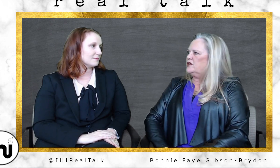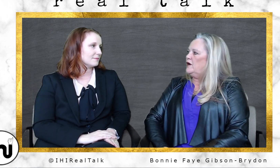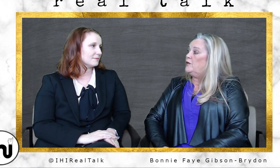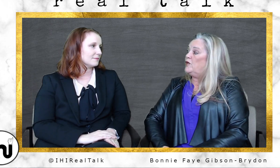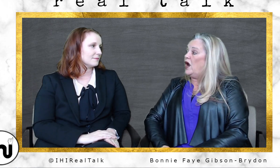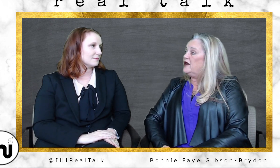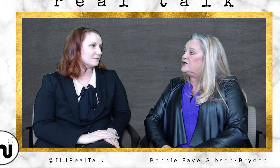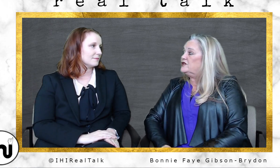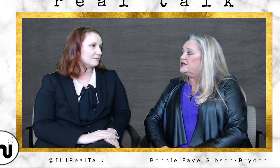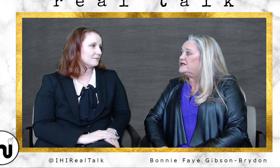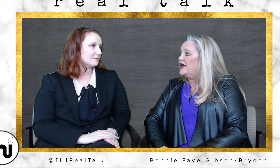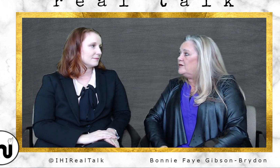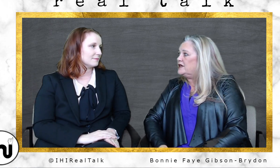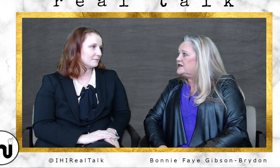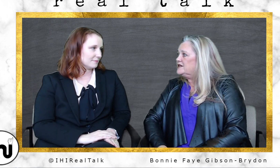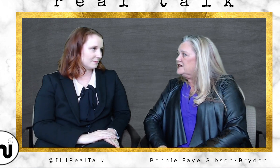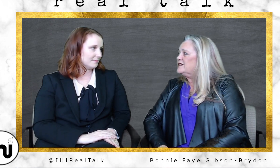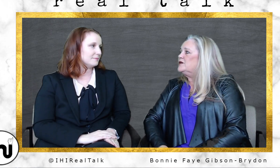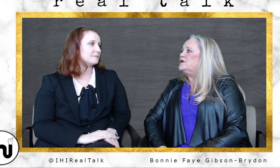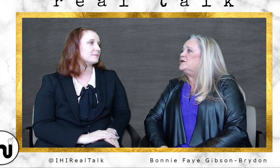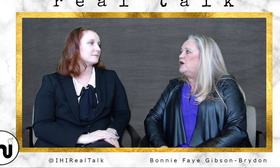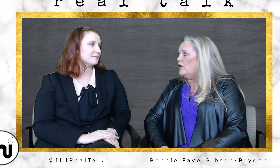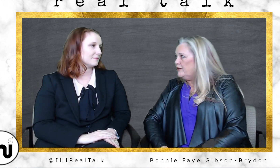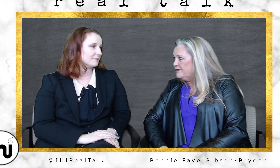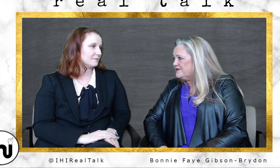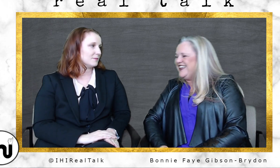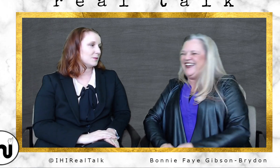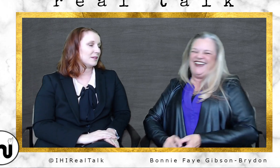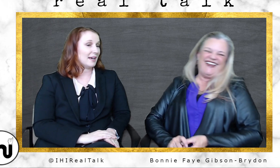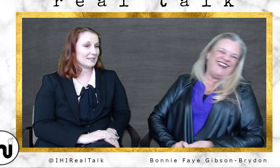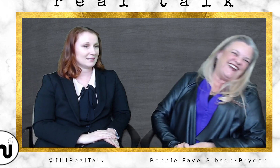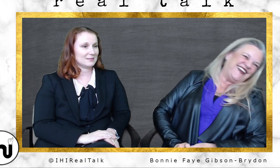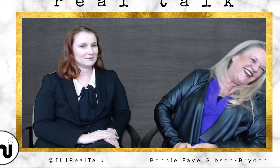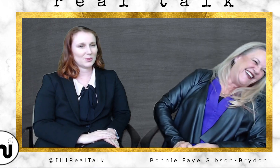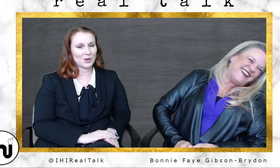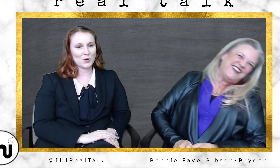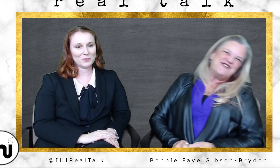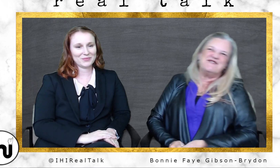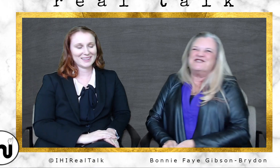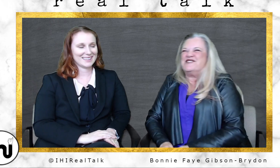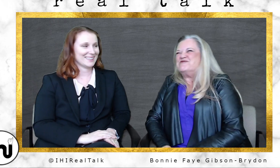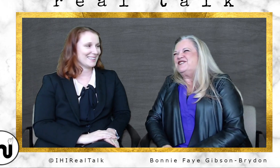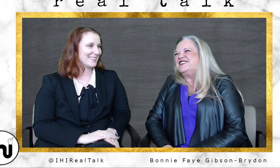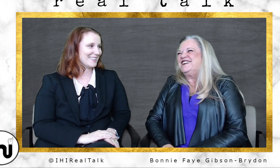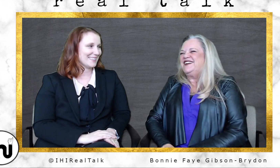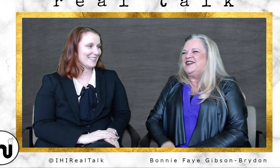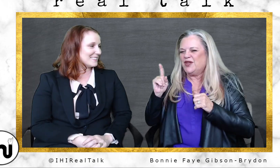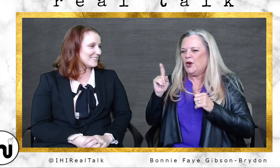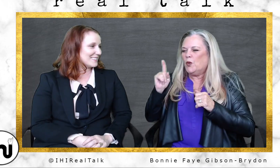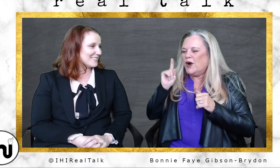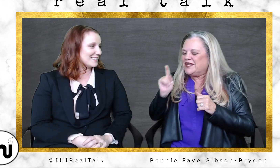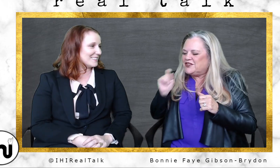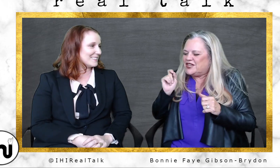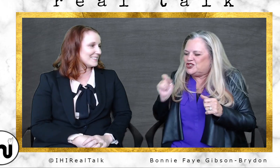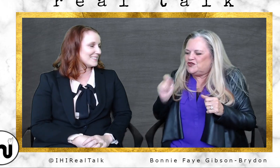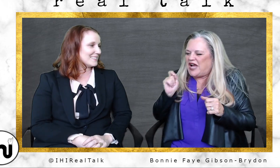prior to the assignment. We would hope Desirée: Yes, we would hope. Bonnie: We would hope. One of the things you've got